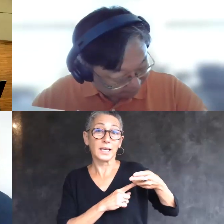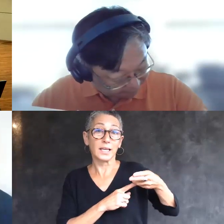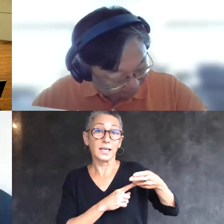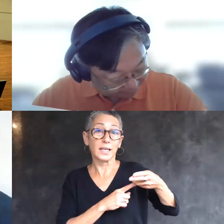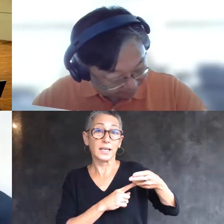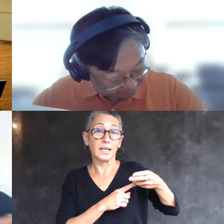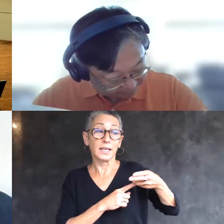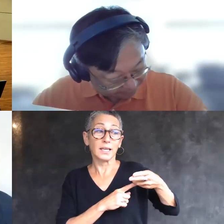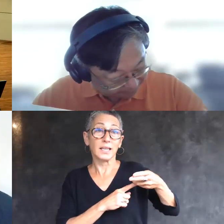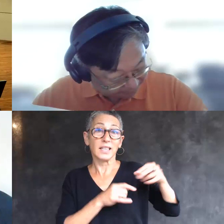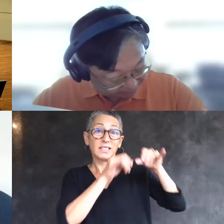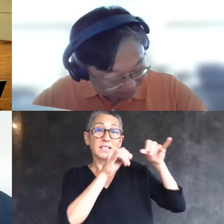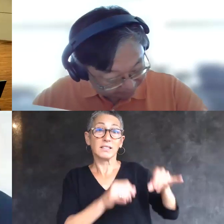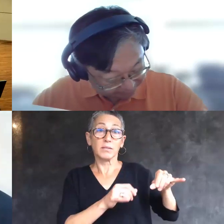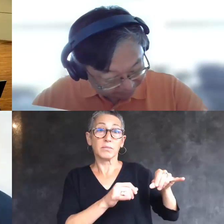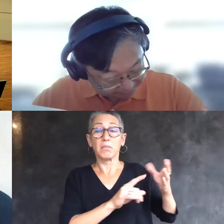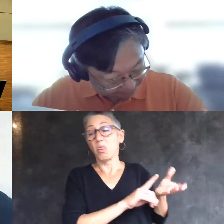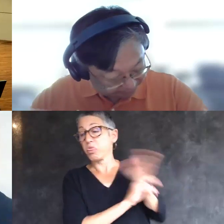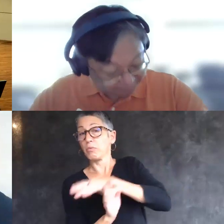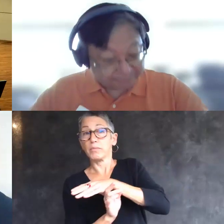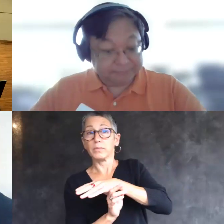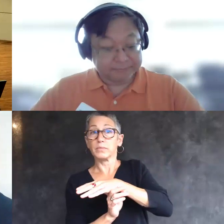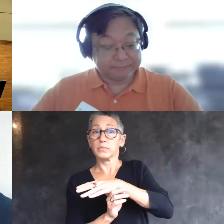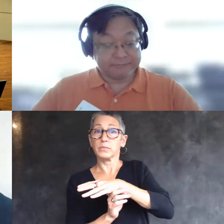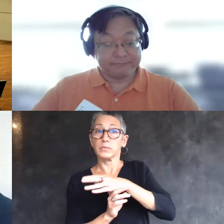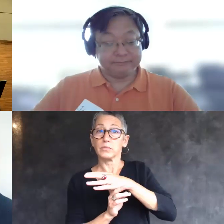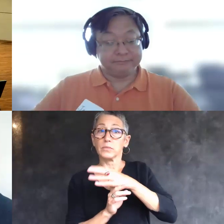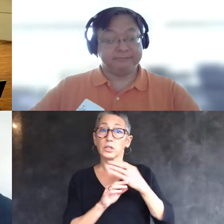And I think there's a separate problem there. Racism, that's something that a lot of my work attempts to